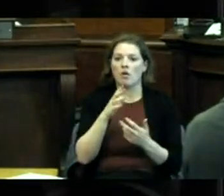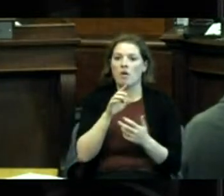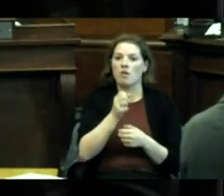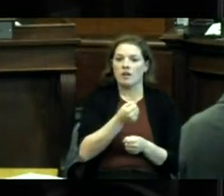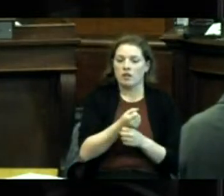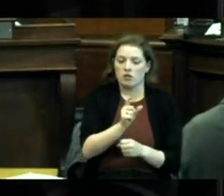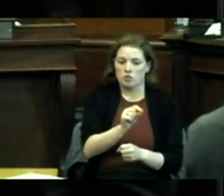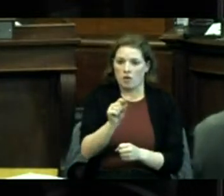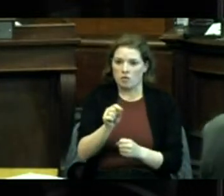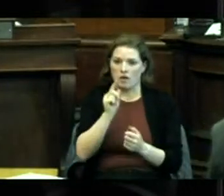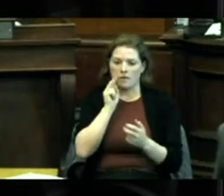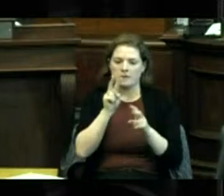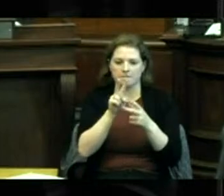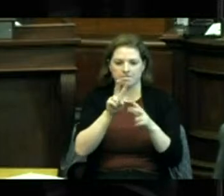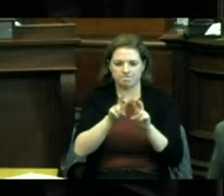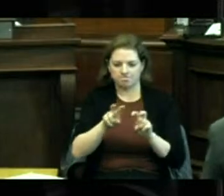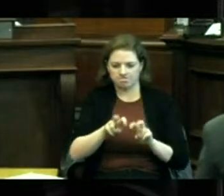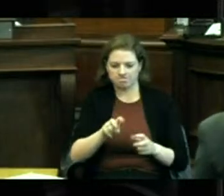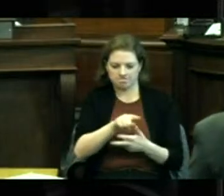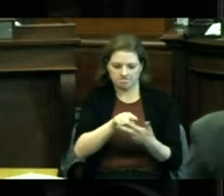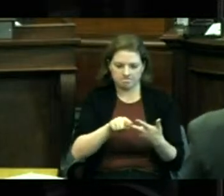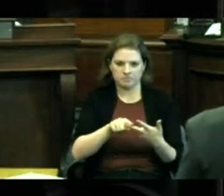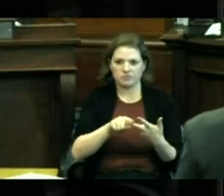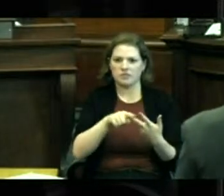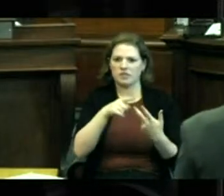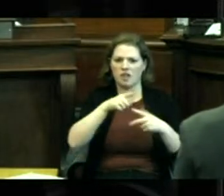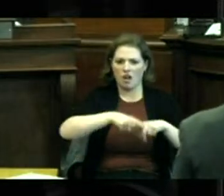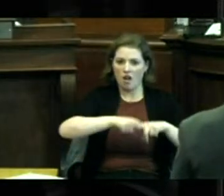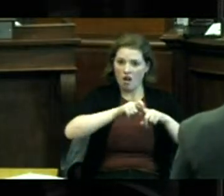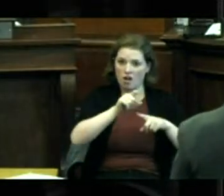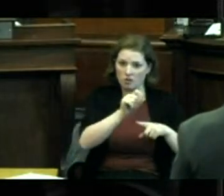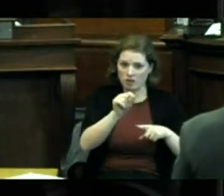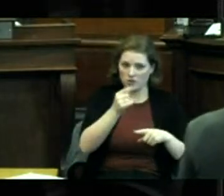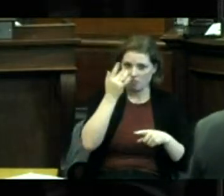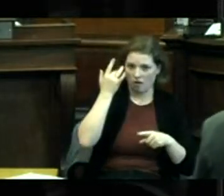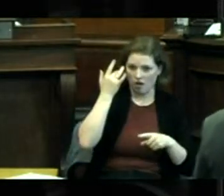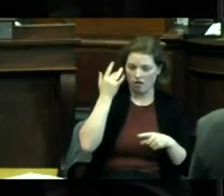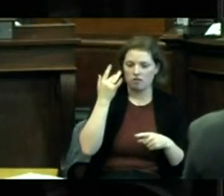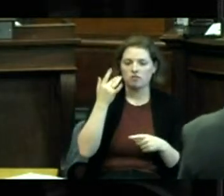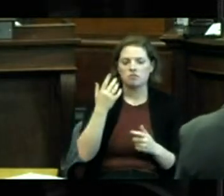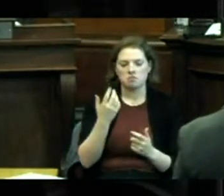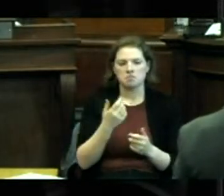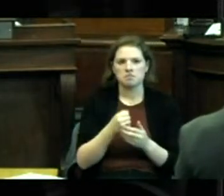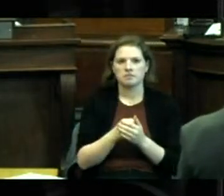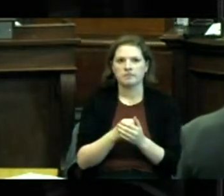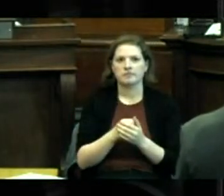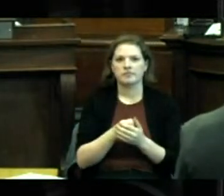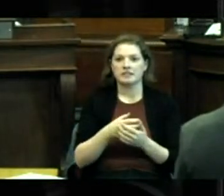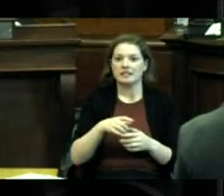ensure that we meet the requirement of the regulation. So that's what we looked at in